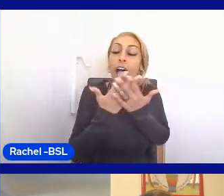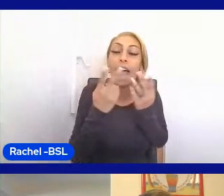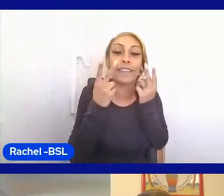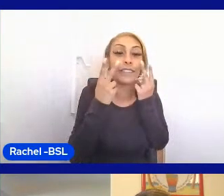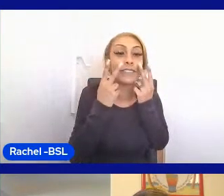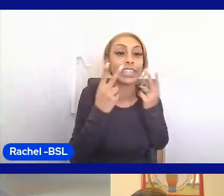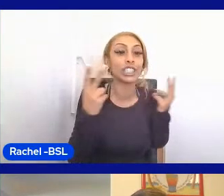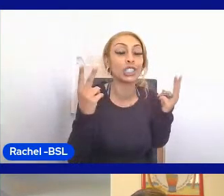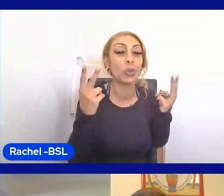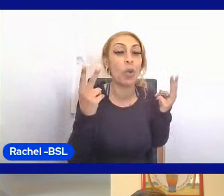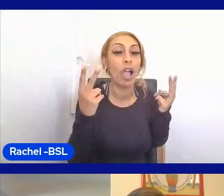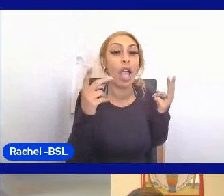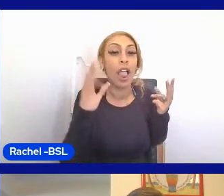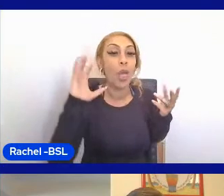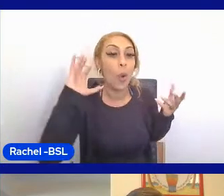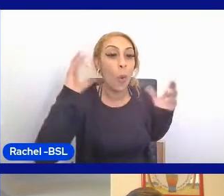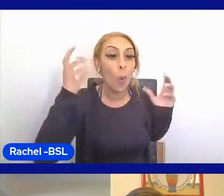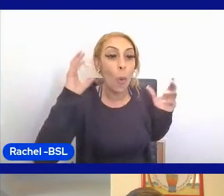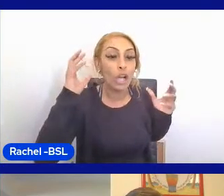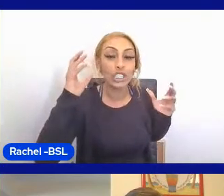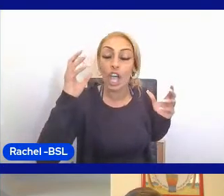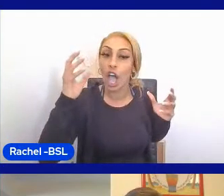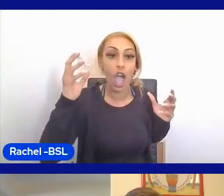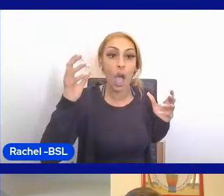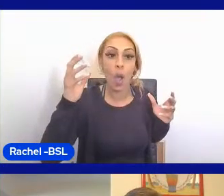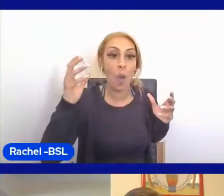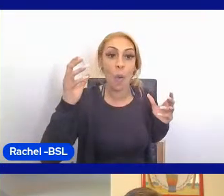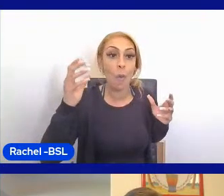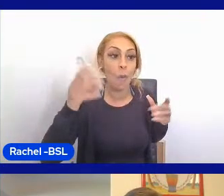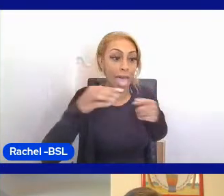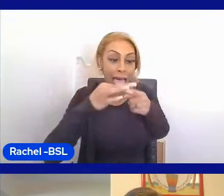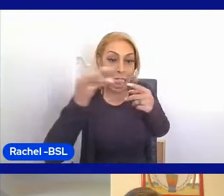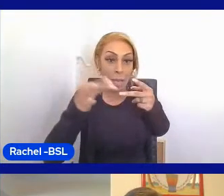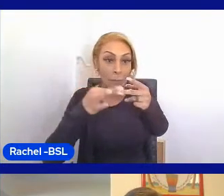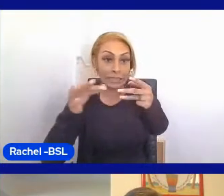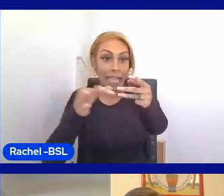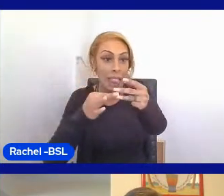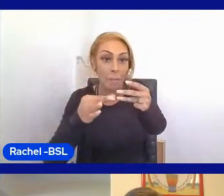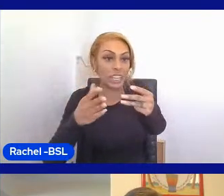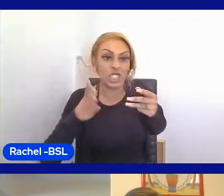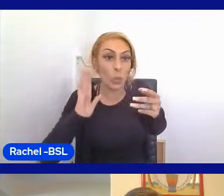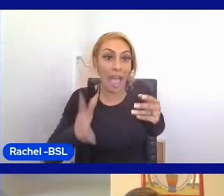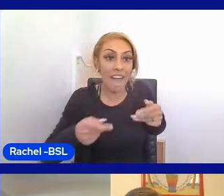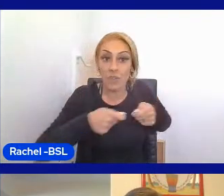Bicester and Bath RND, which meant we can add so much more visual and audio elements without